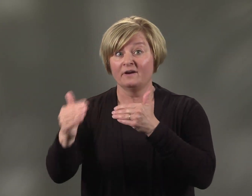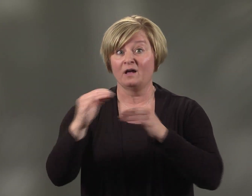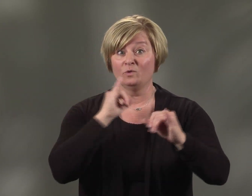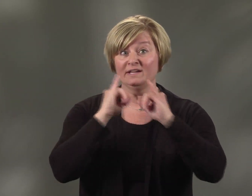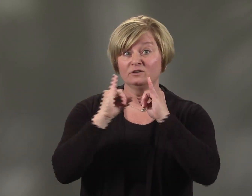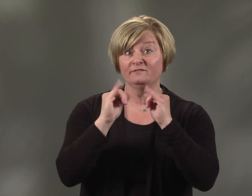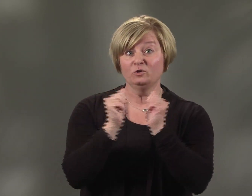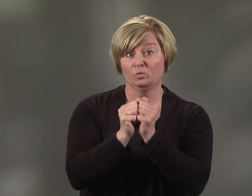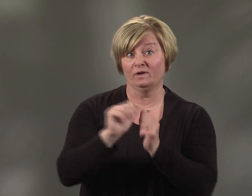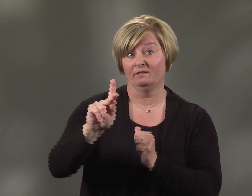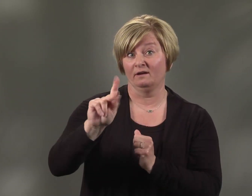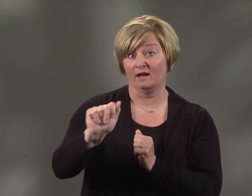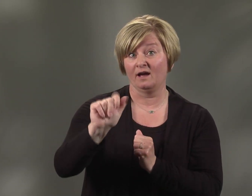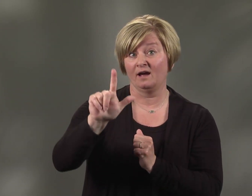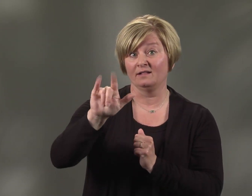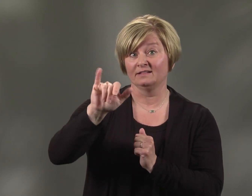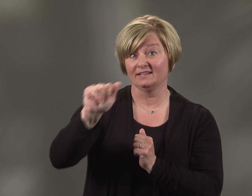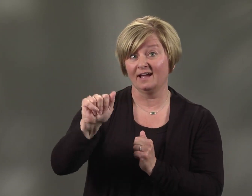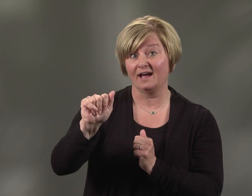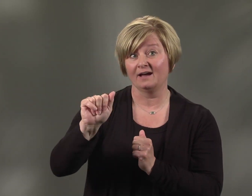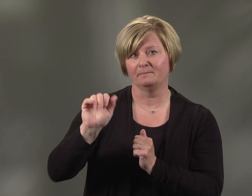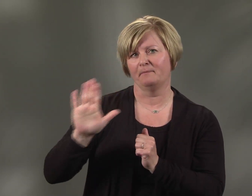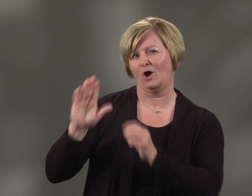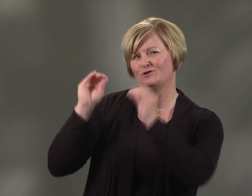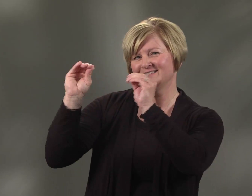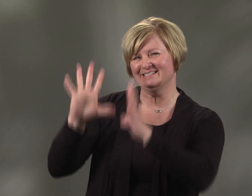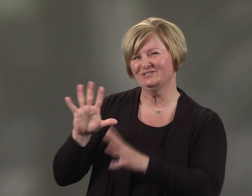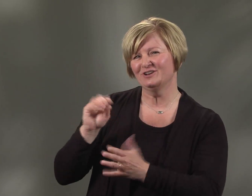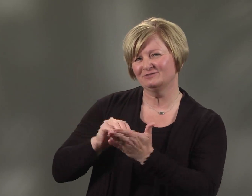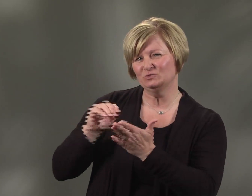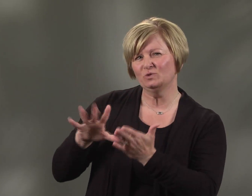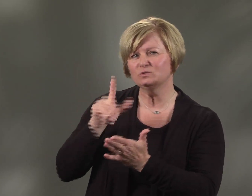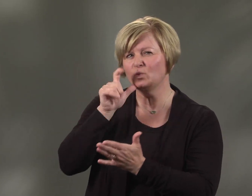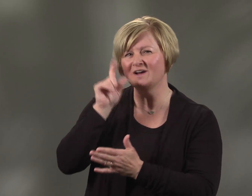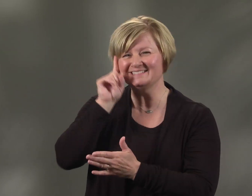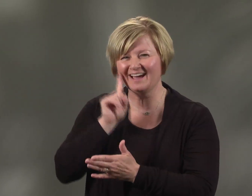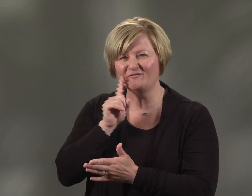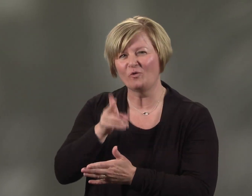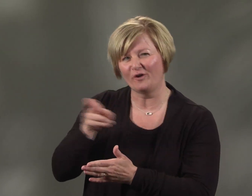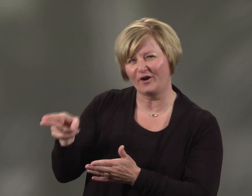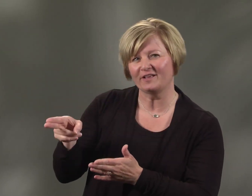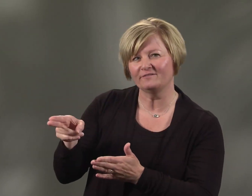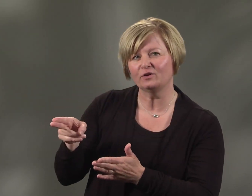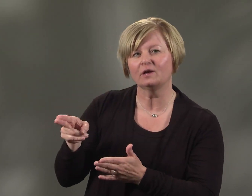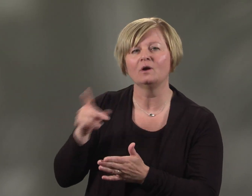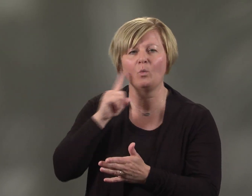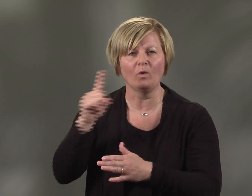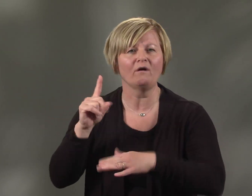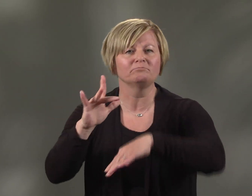The following interview with Ka Lia by her teacher of students who are deaf and hard of hearing